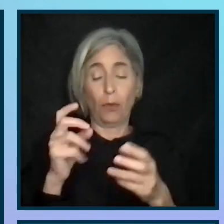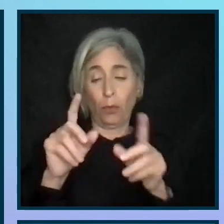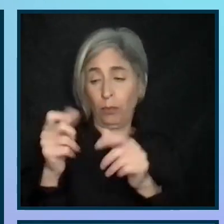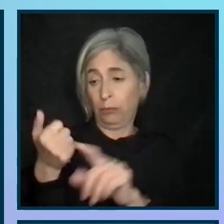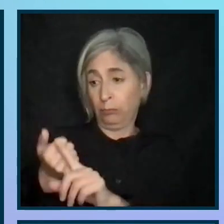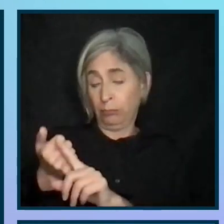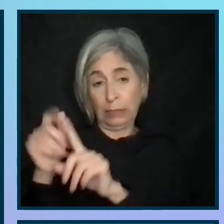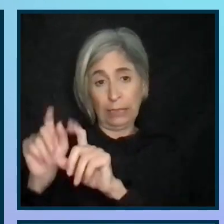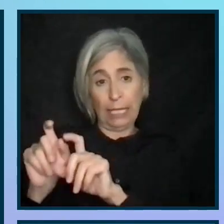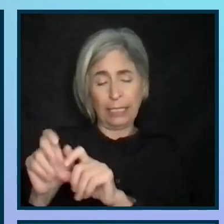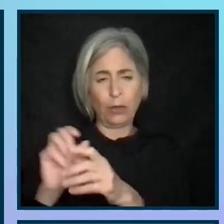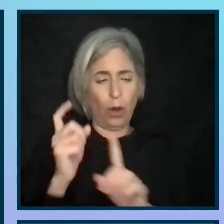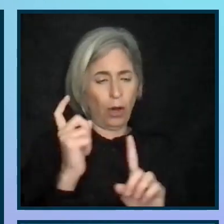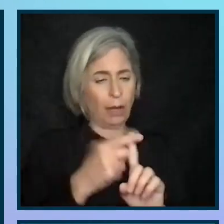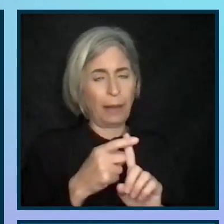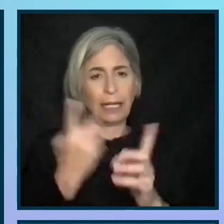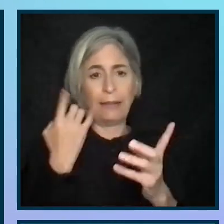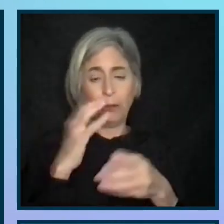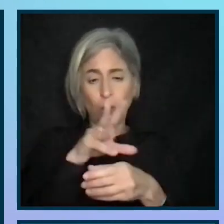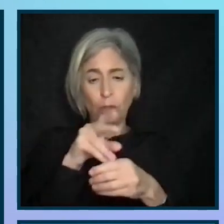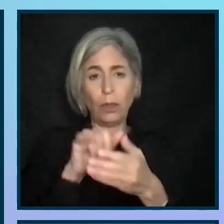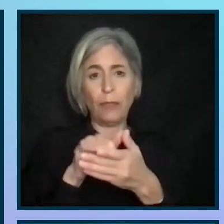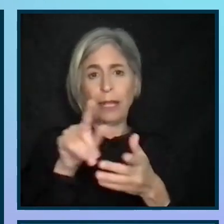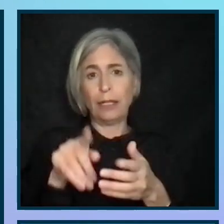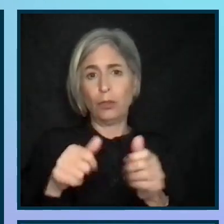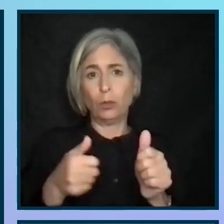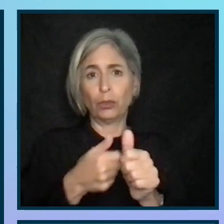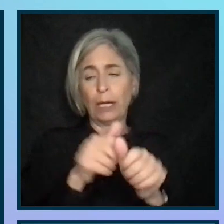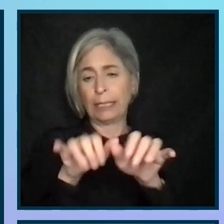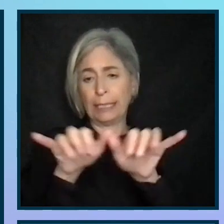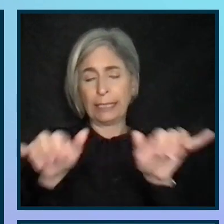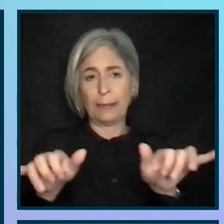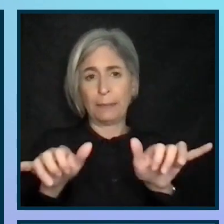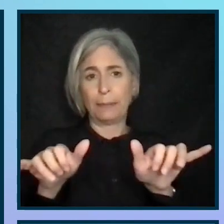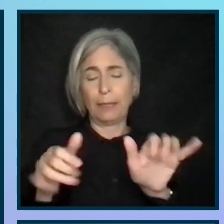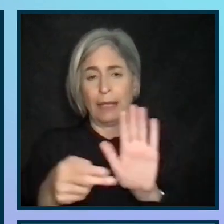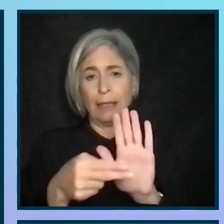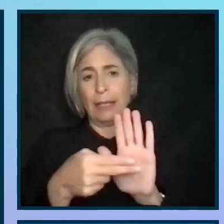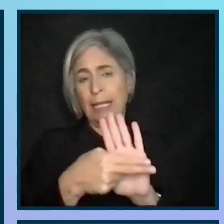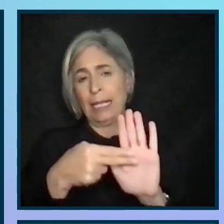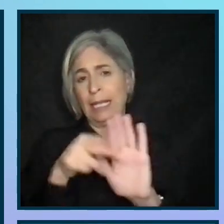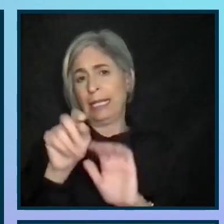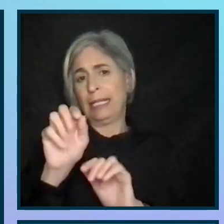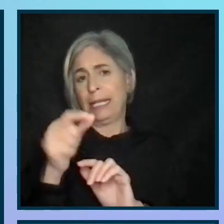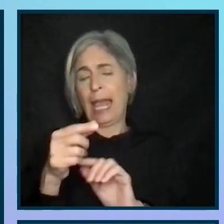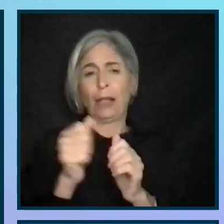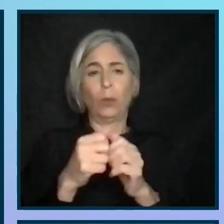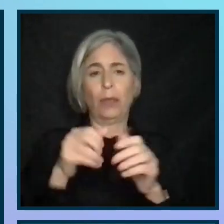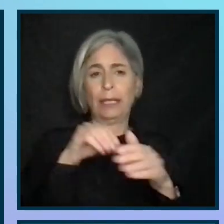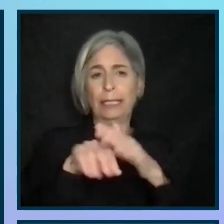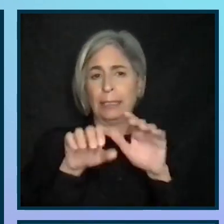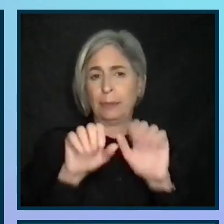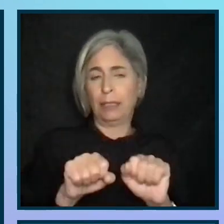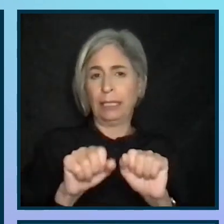if you include those into your bug tracking system and tag them with accessibility, potentially, tag them also with the impact